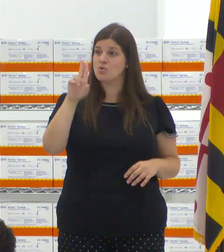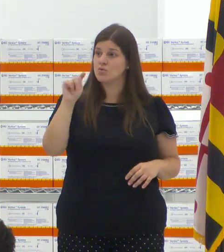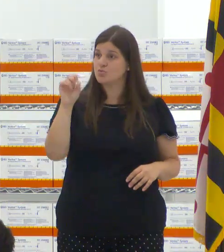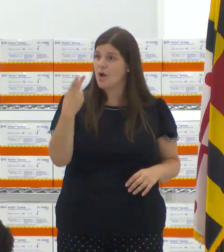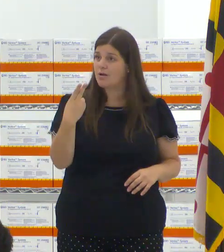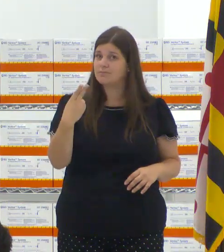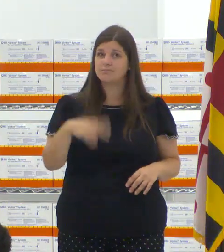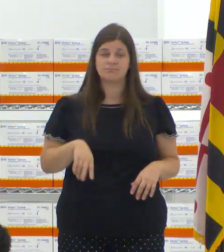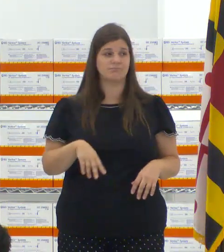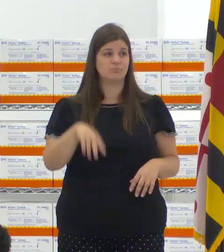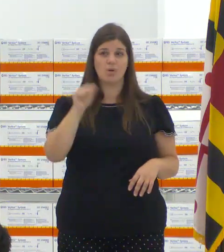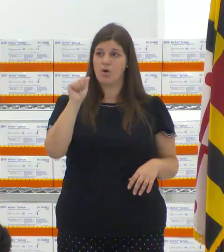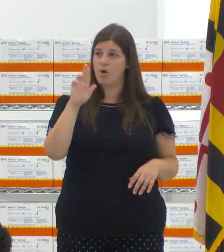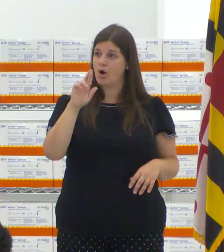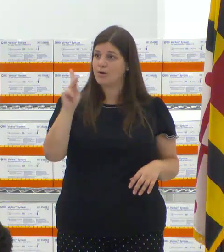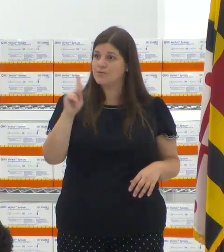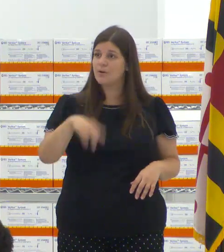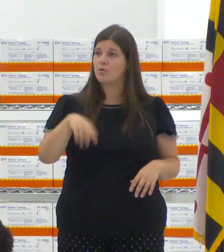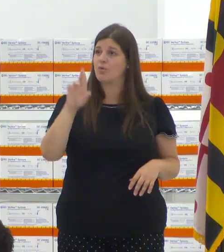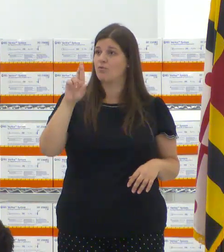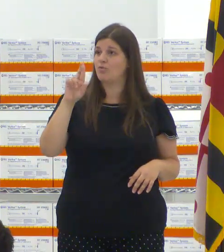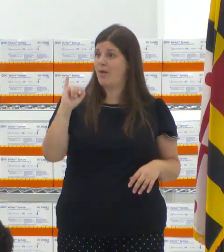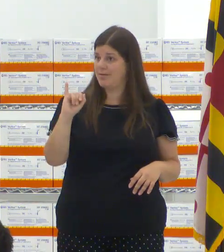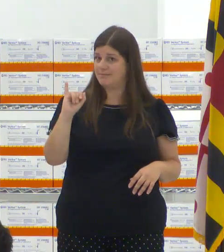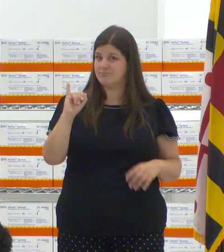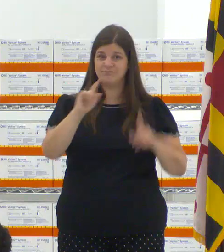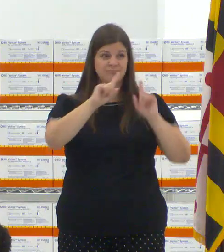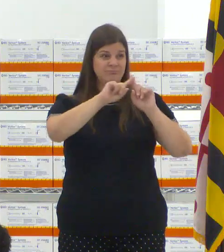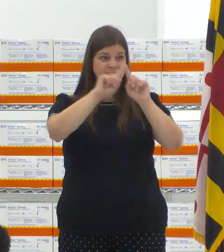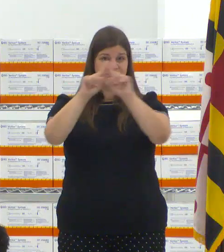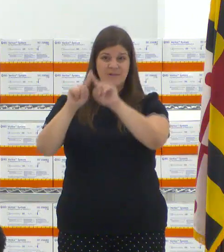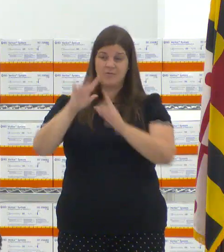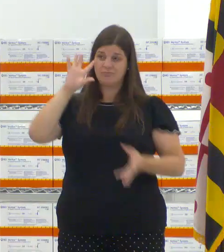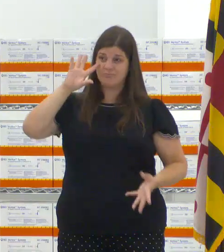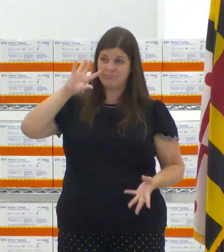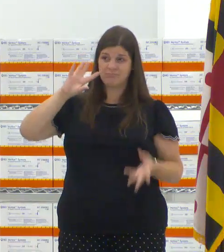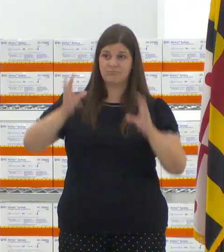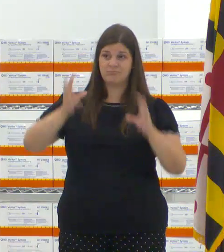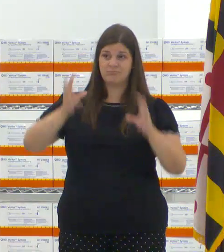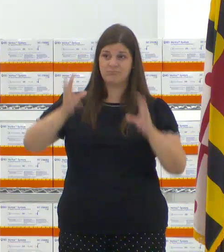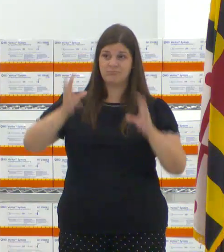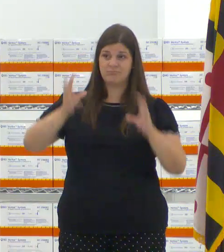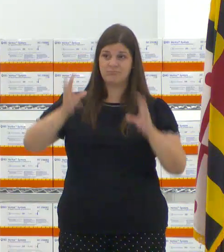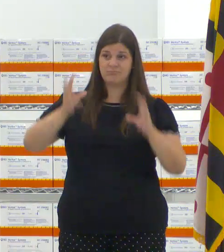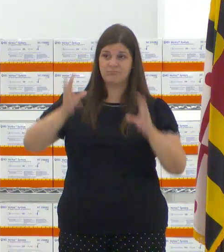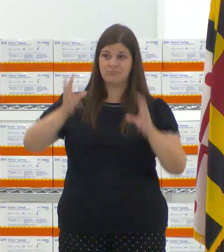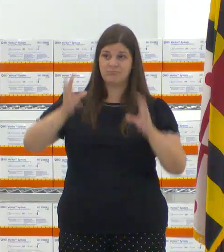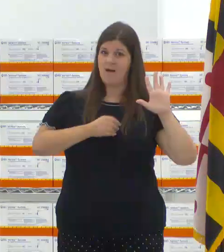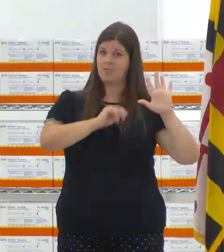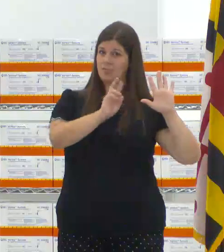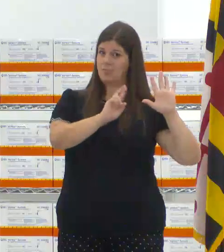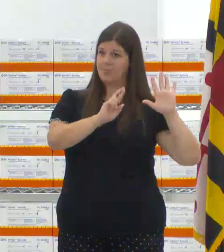acquisition of these tests, that -- and competing together with all the other states for access to these tests, that